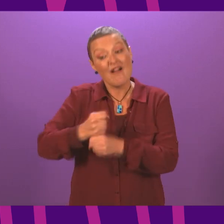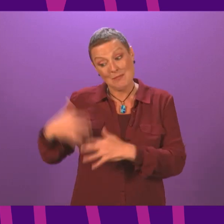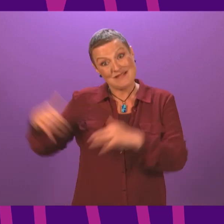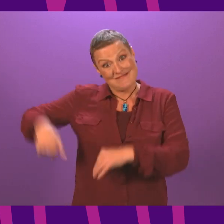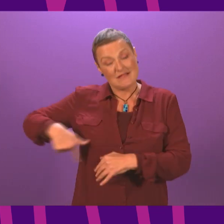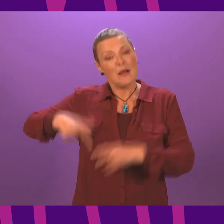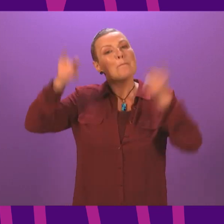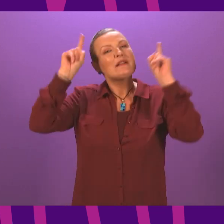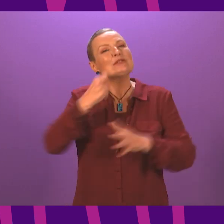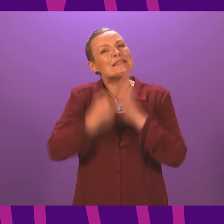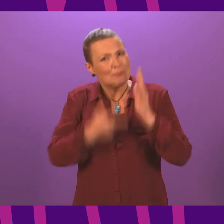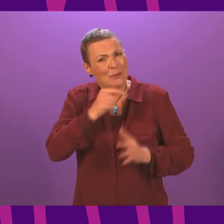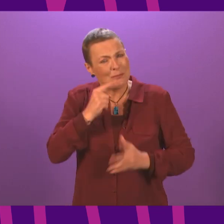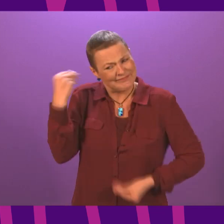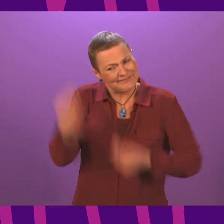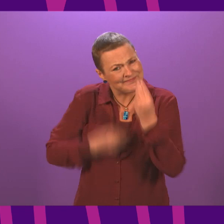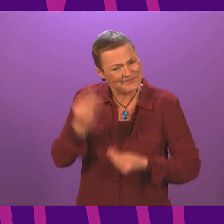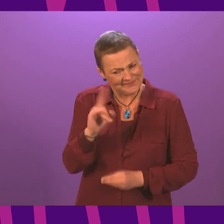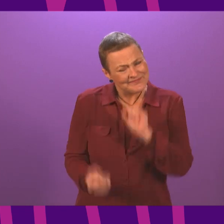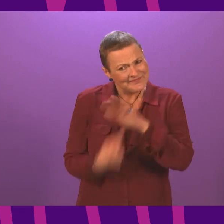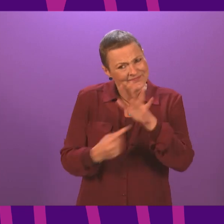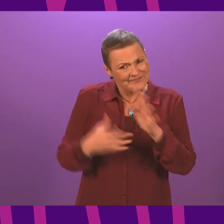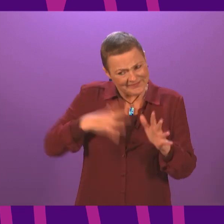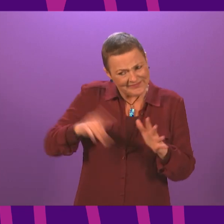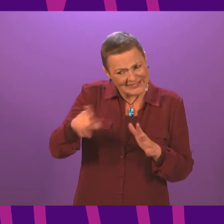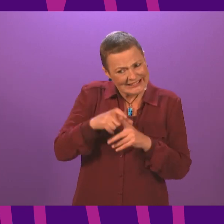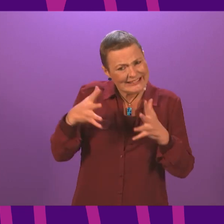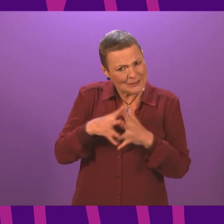Disabled People, Work and Health, and emphasised once again the crucial importance of the DWP’s